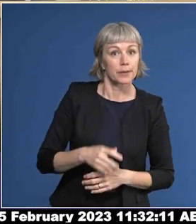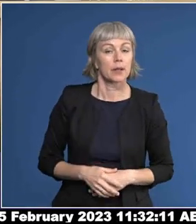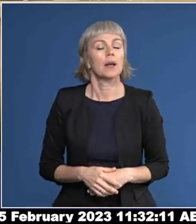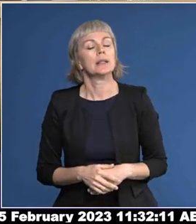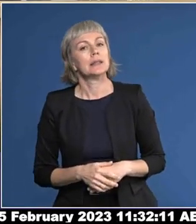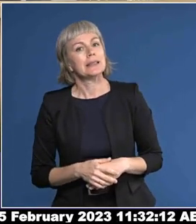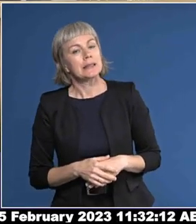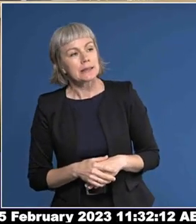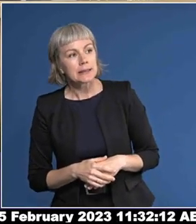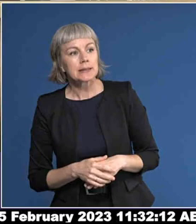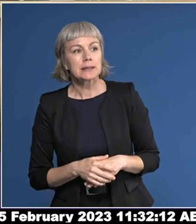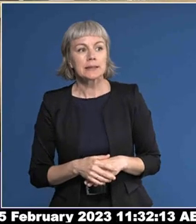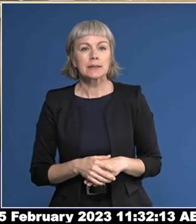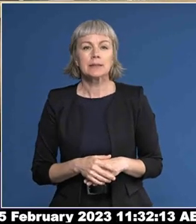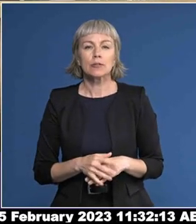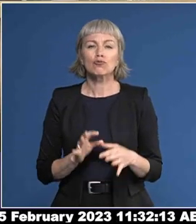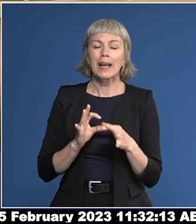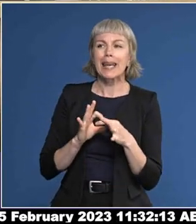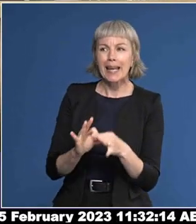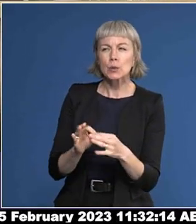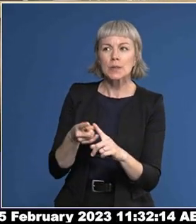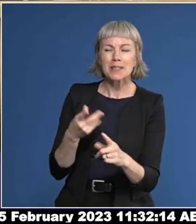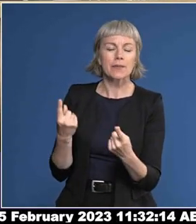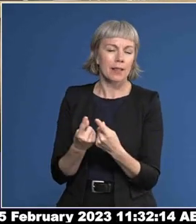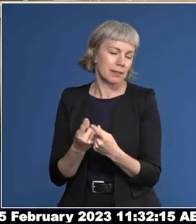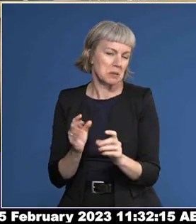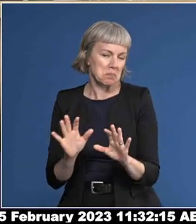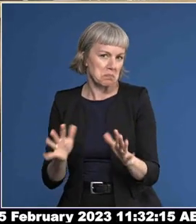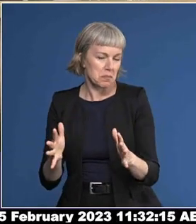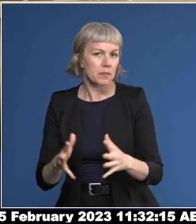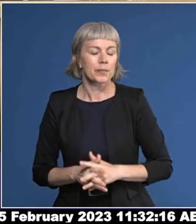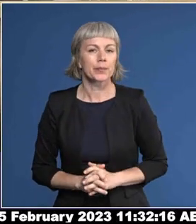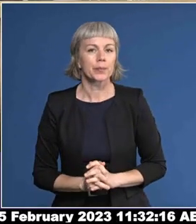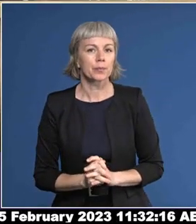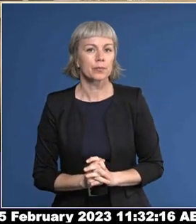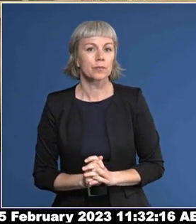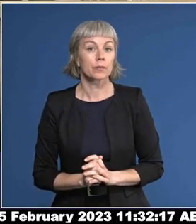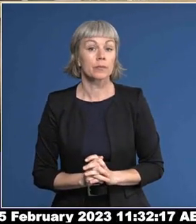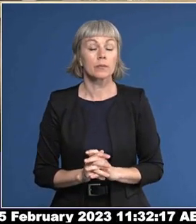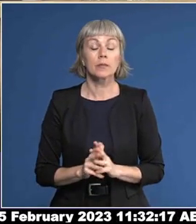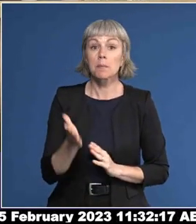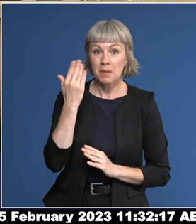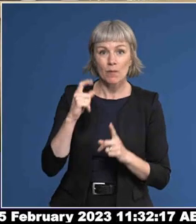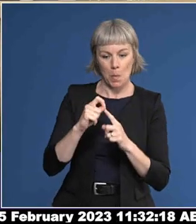relates to particular things. So for example, in place of what the organisation had, we put in place a new reward and recognition policy.